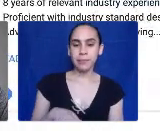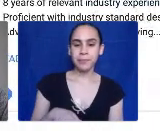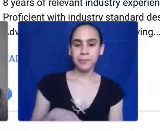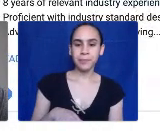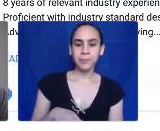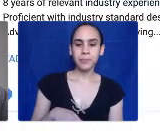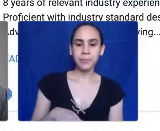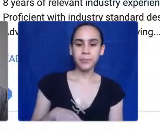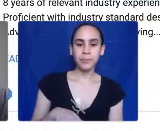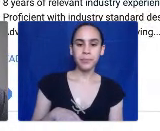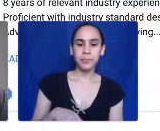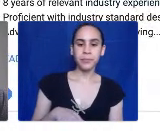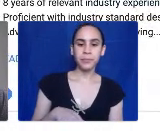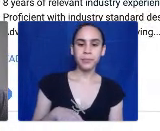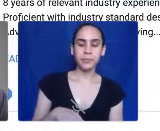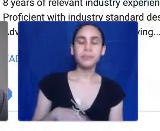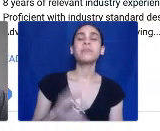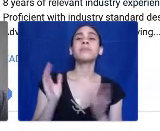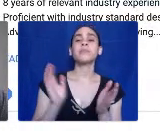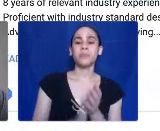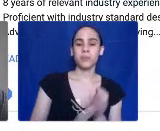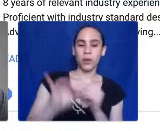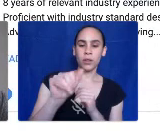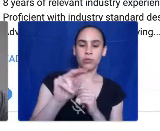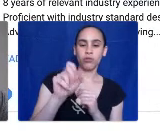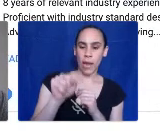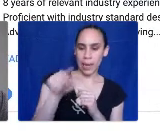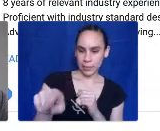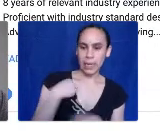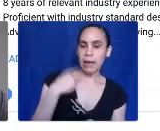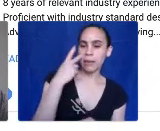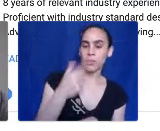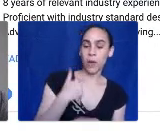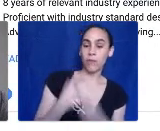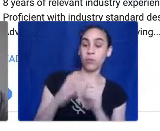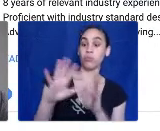um um janet has a question oh we have a lot of questions okay great hold on let me jump